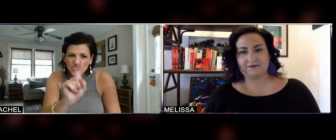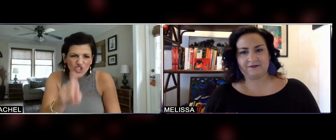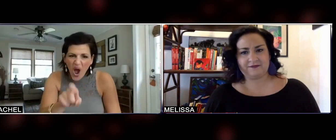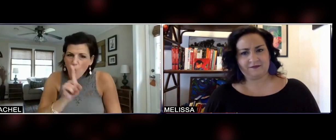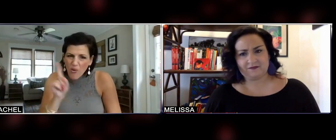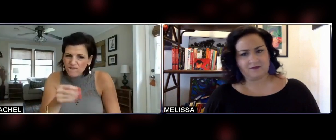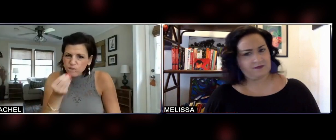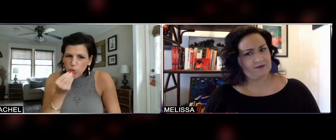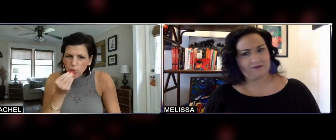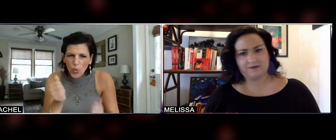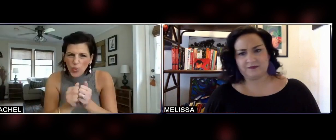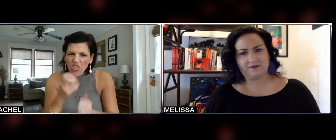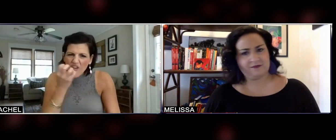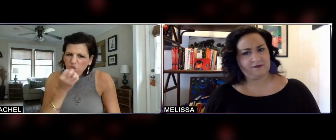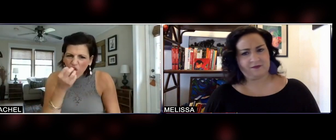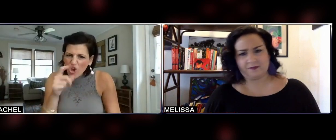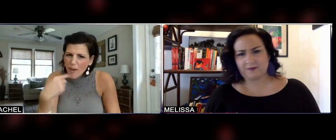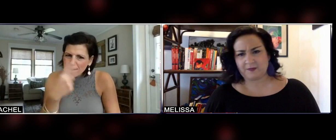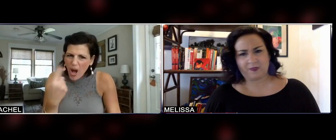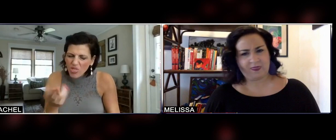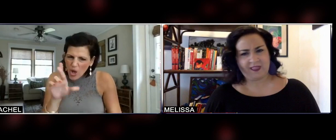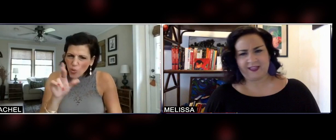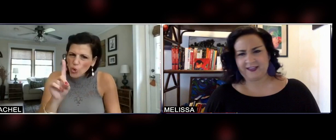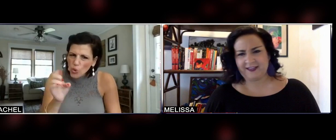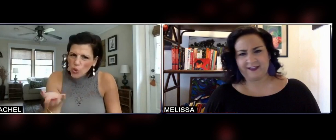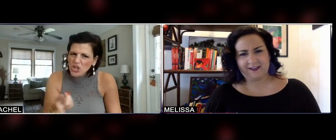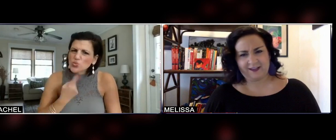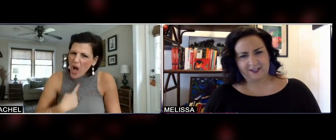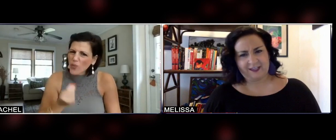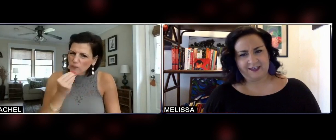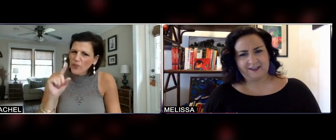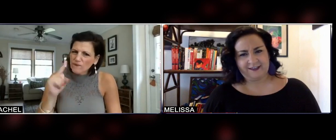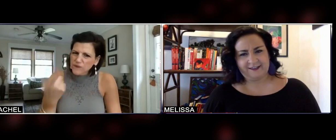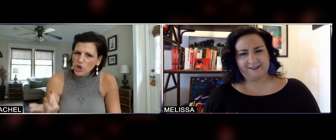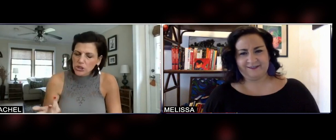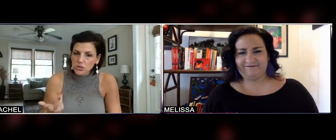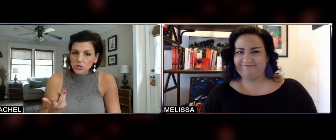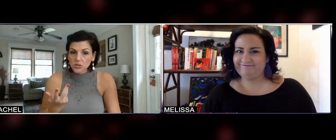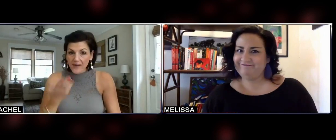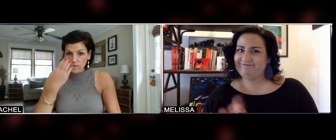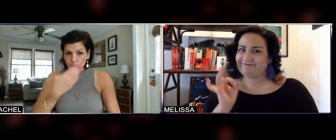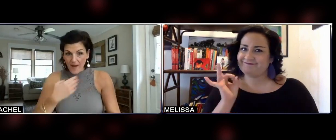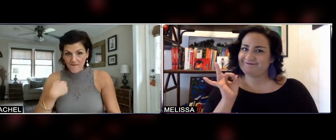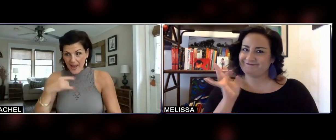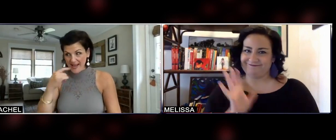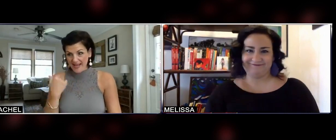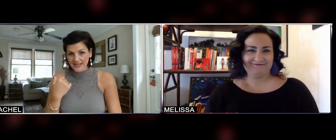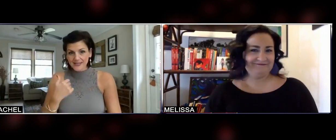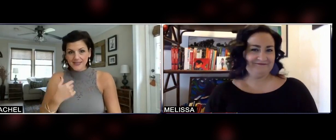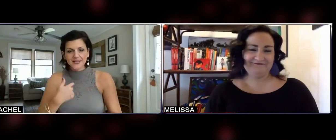like, "You shouldn't order food with your mouth full. It's rude. Swallow your food first," They said that in front of my kids.